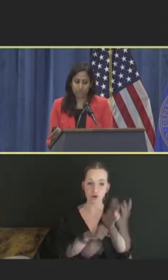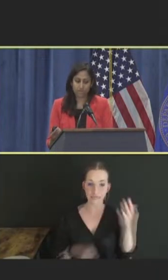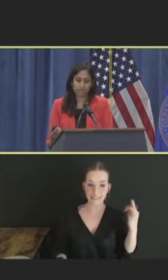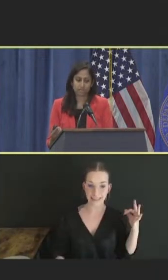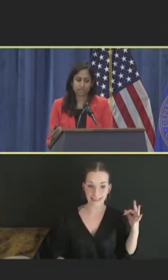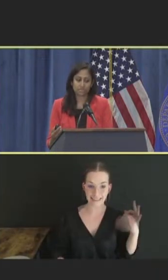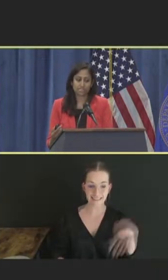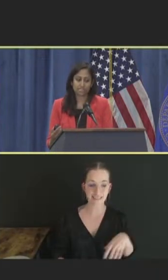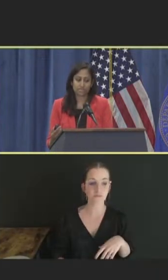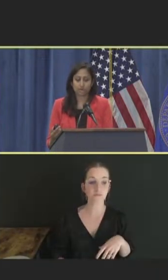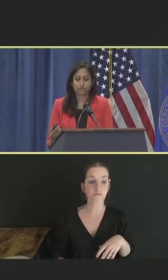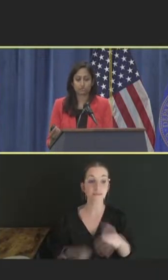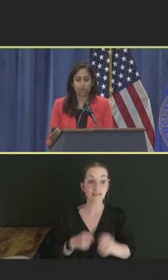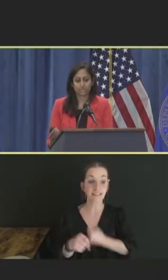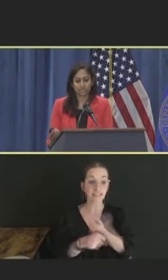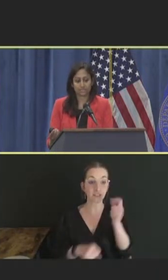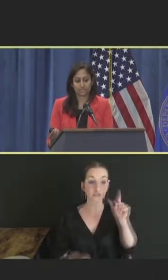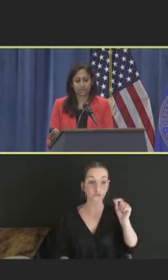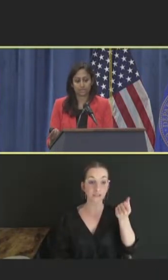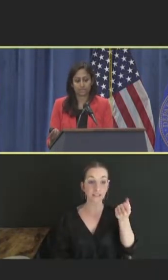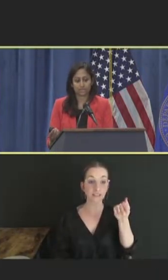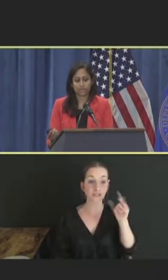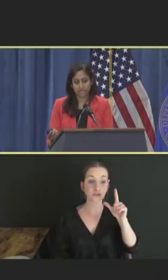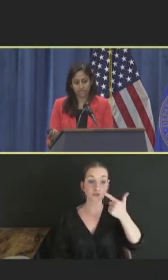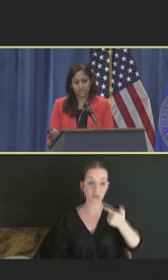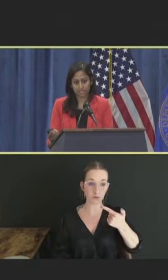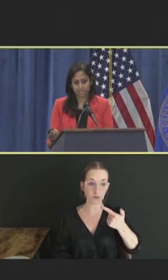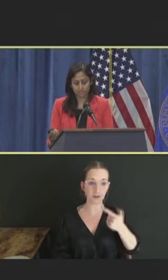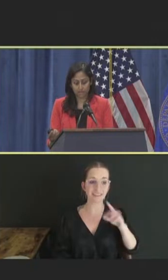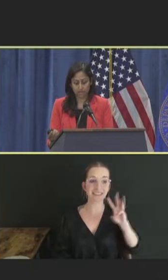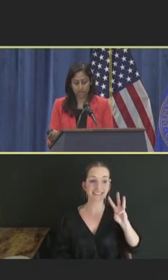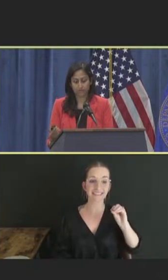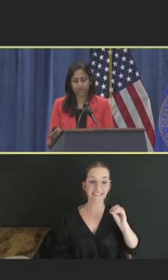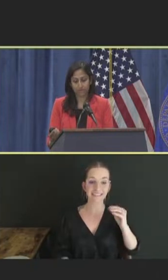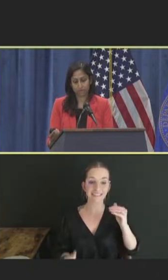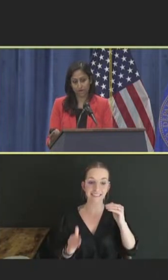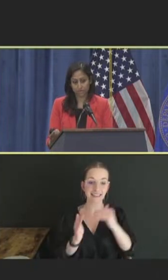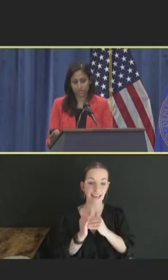there were 60,000 more deaths due to COVID-19 than in the prior year.